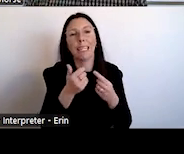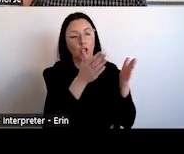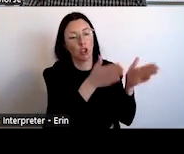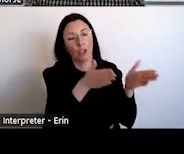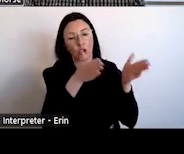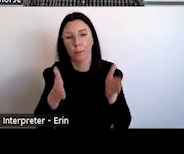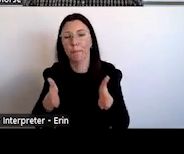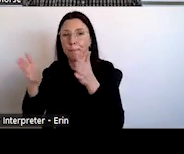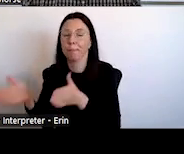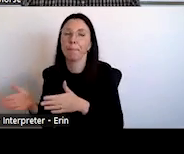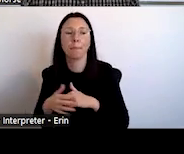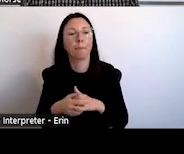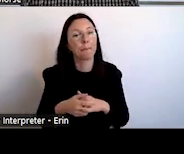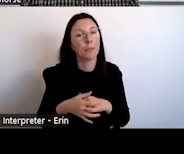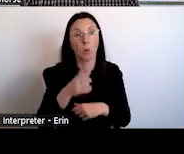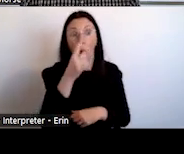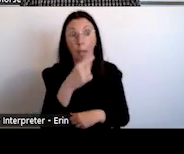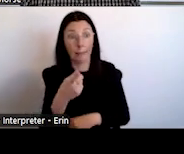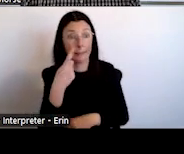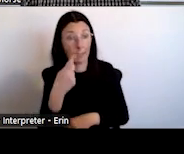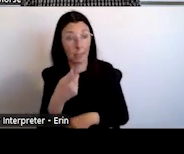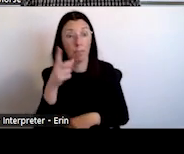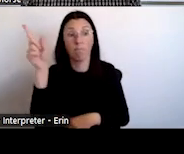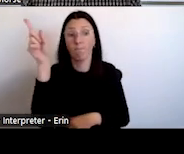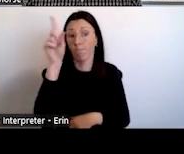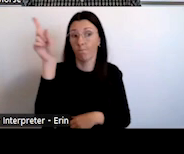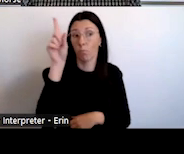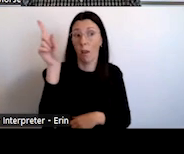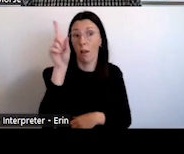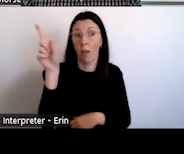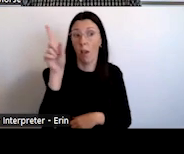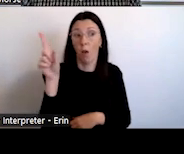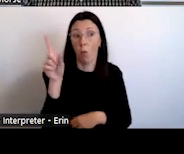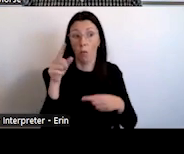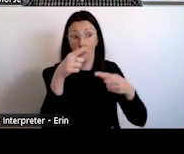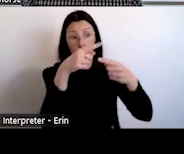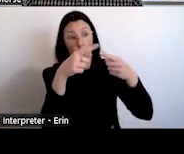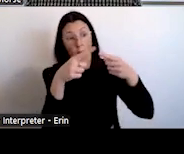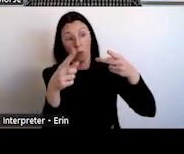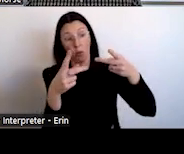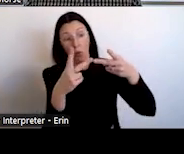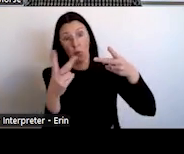As you can see on the slide at the moment, we have four stages. We are currently in